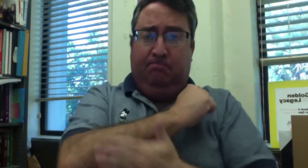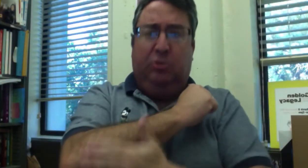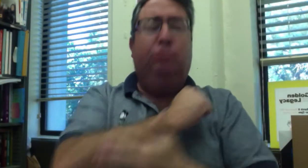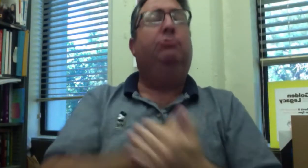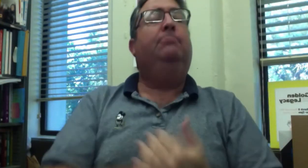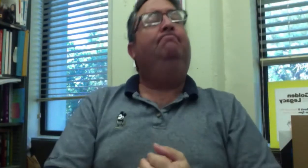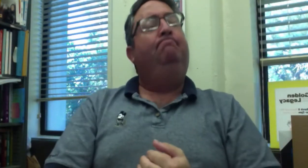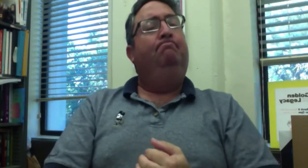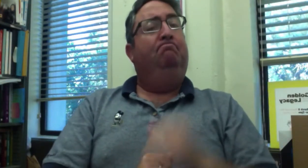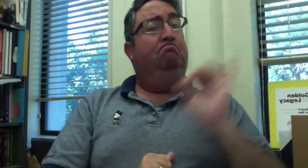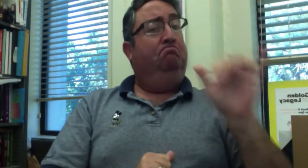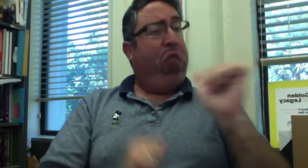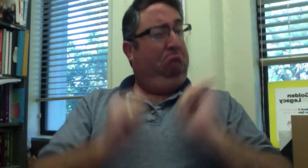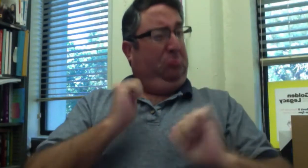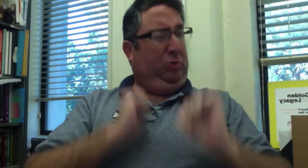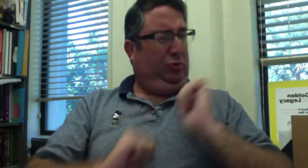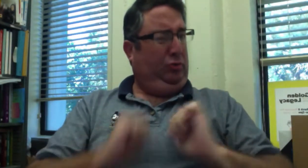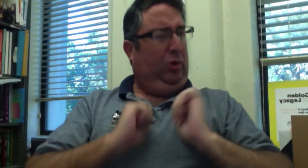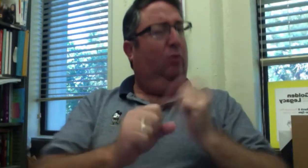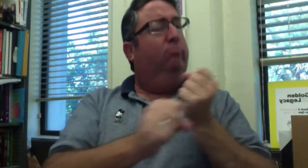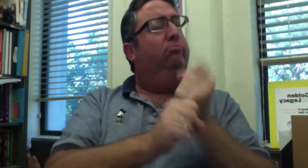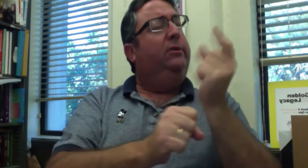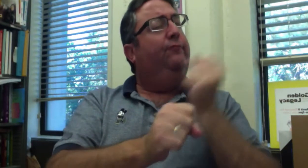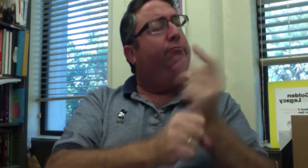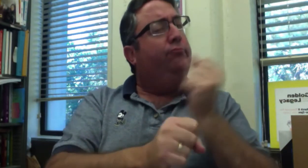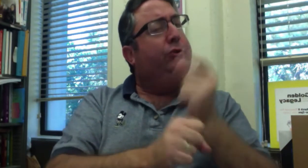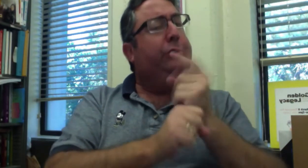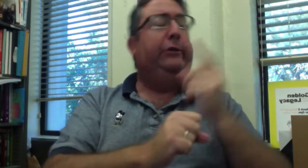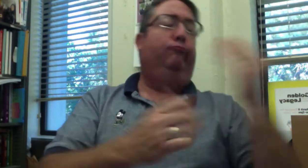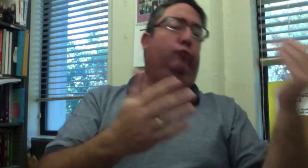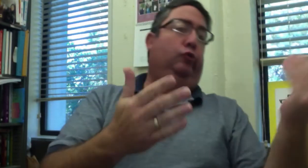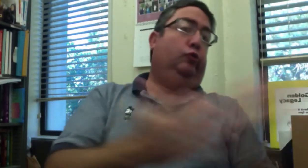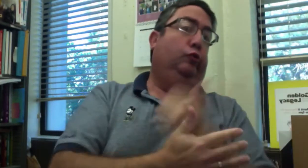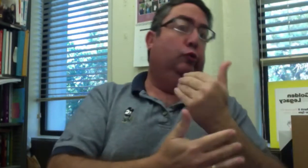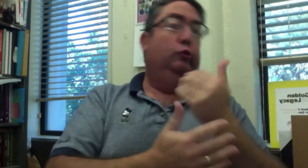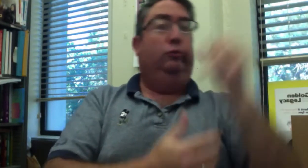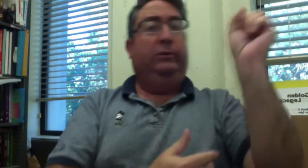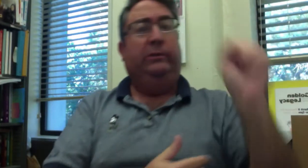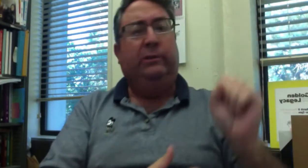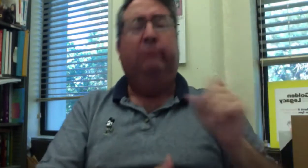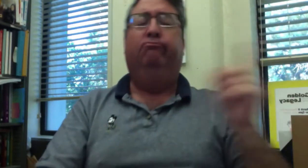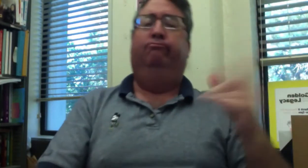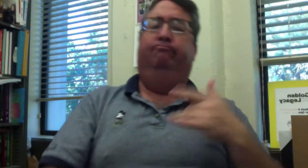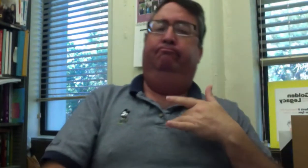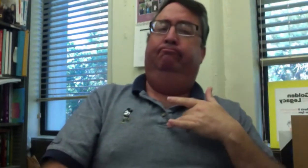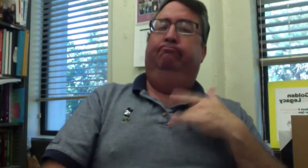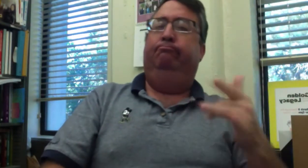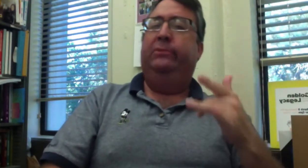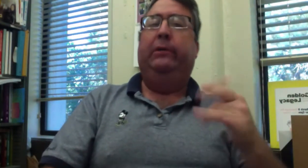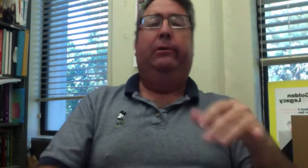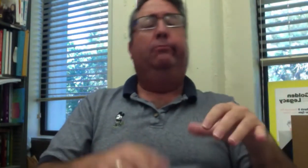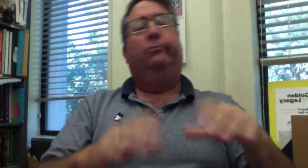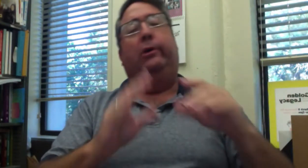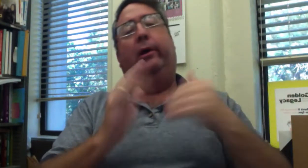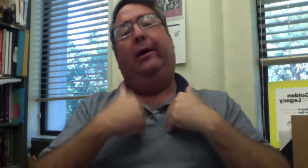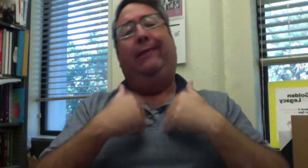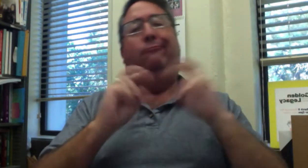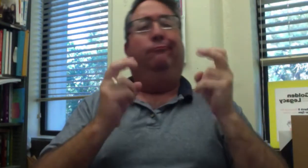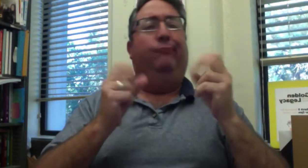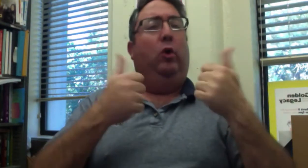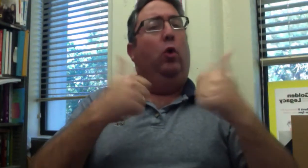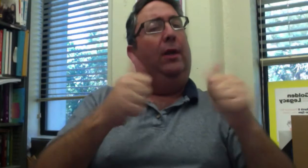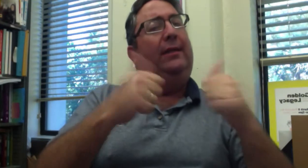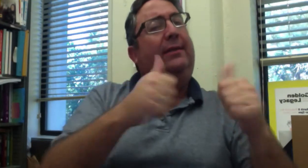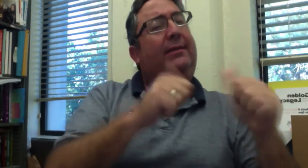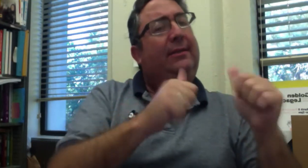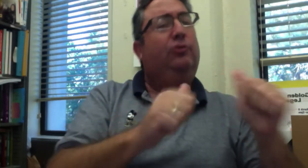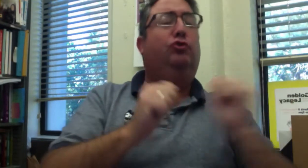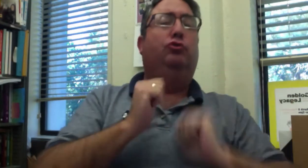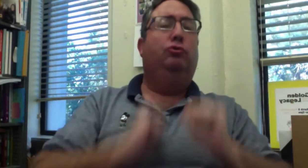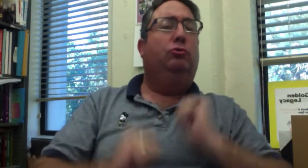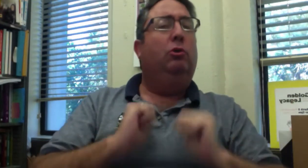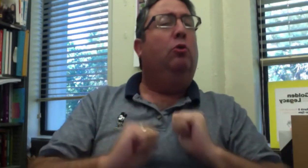Every year, at the start of a new season, they have audition shows